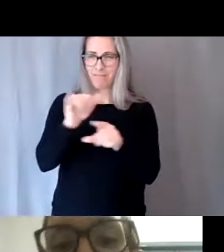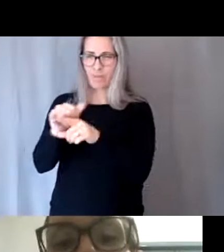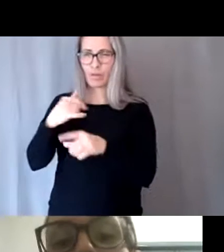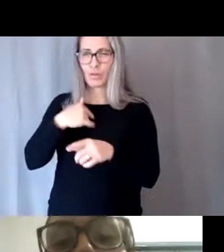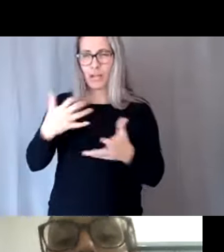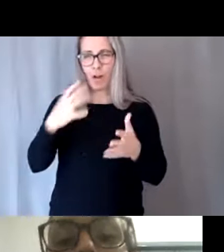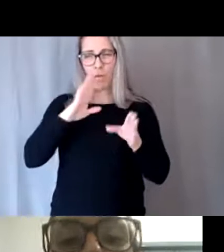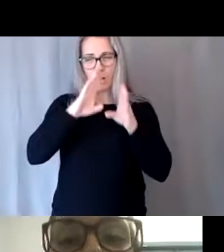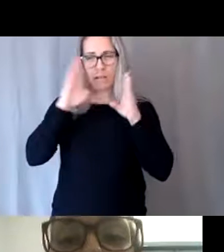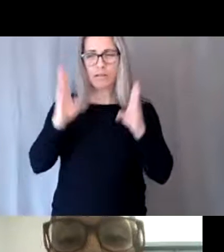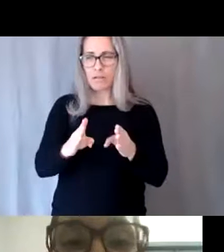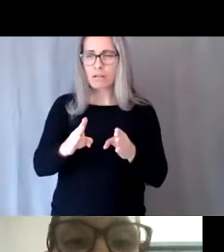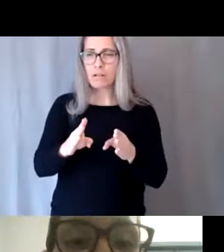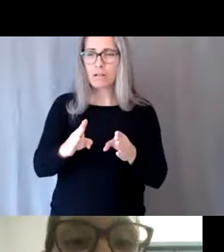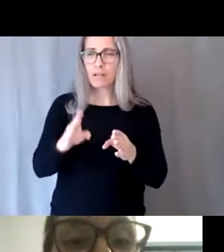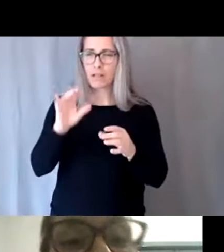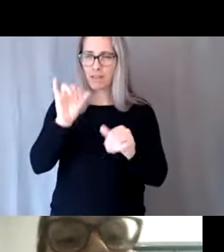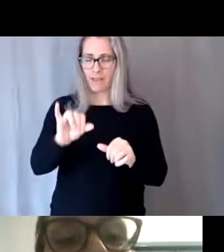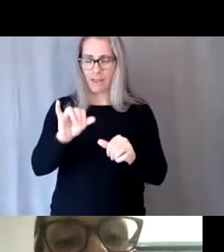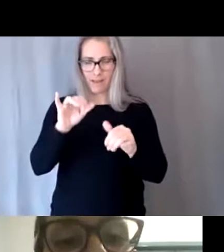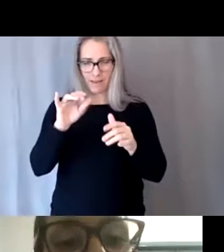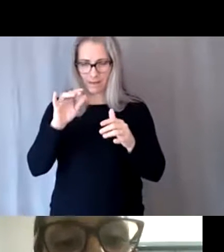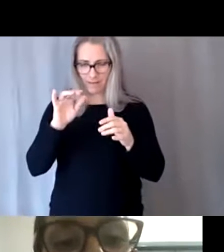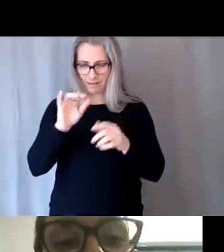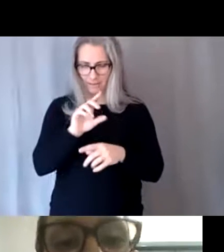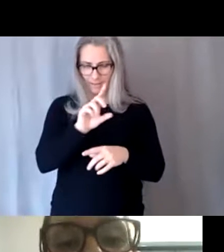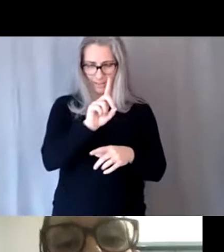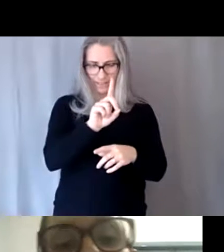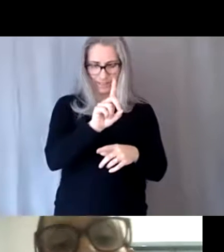a possible prediction of disability impairment